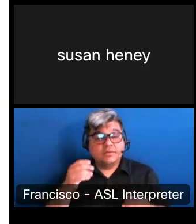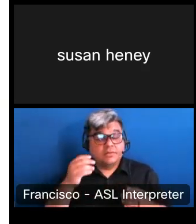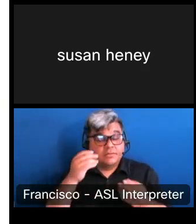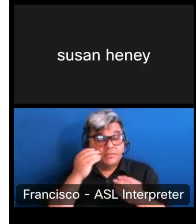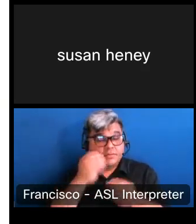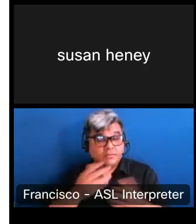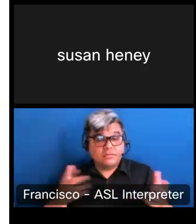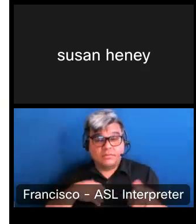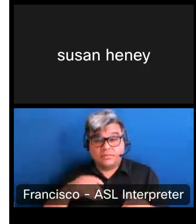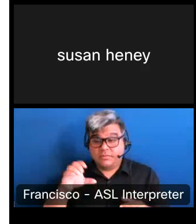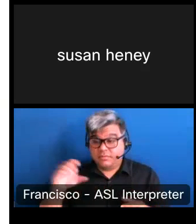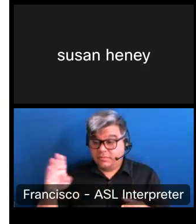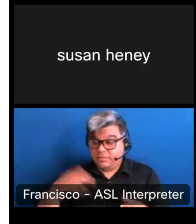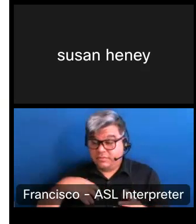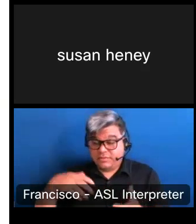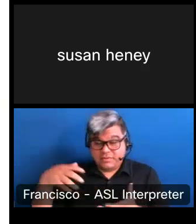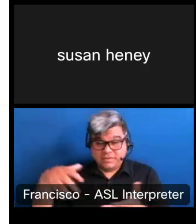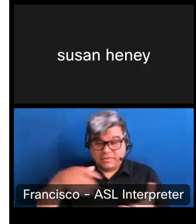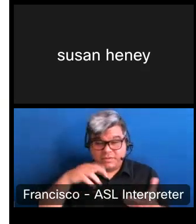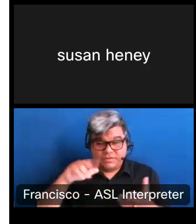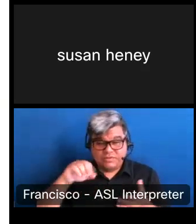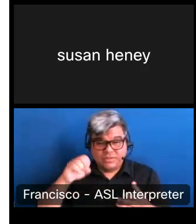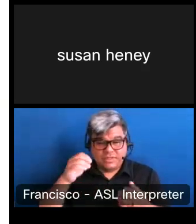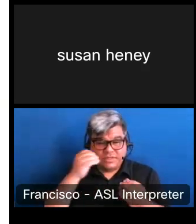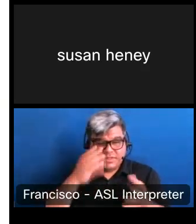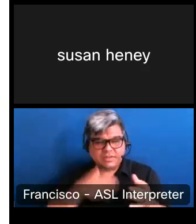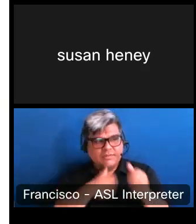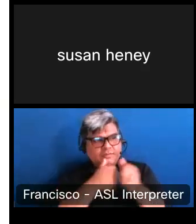data in accordance with guidelines provided by the US Office of Management and Budget,